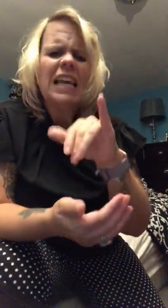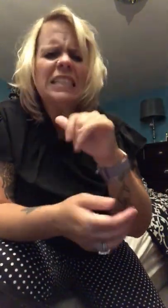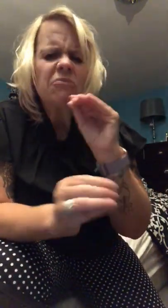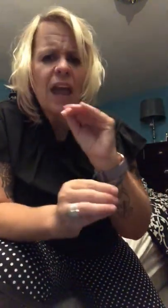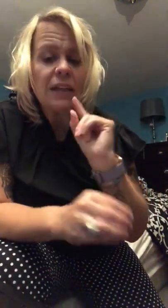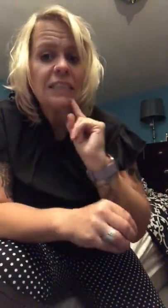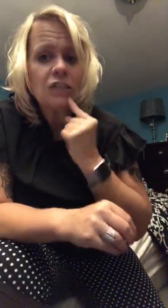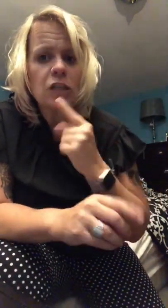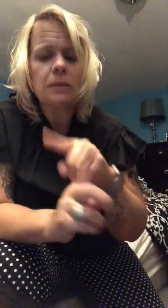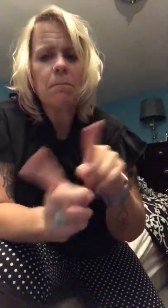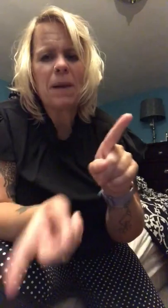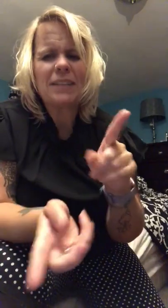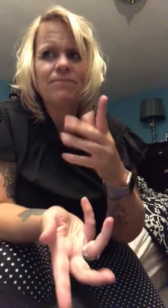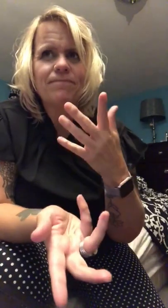It's not serious but...